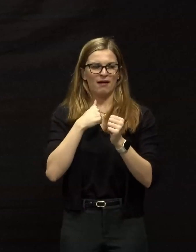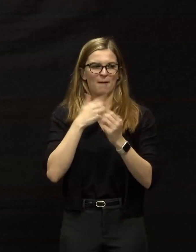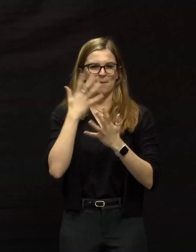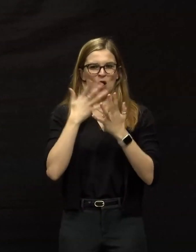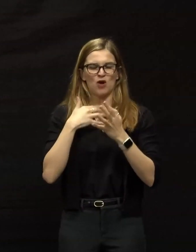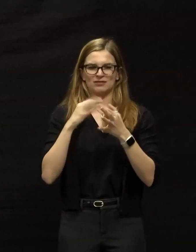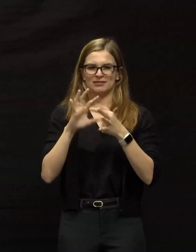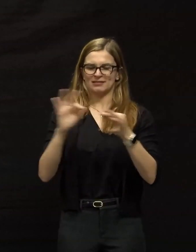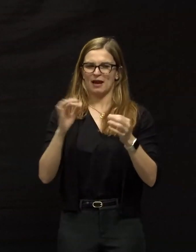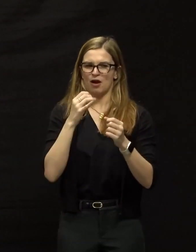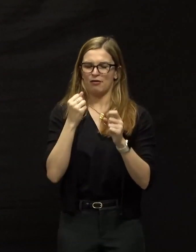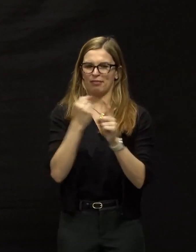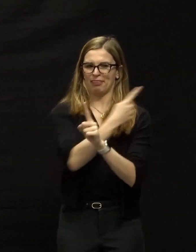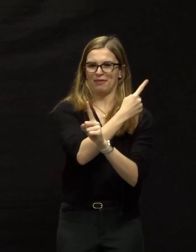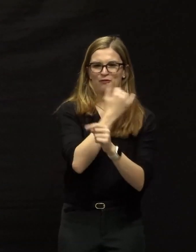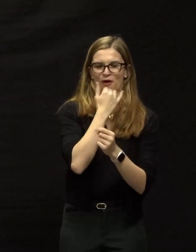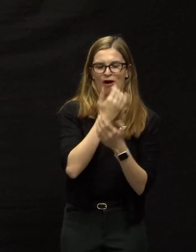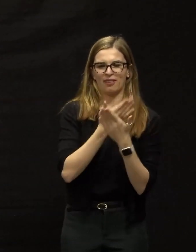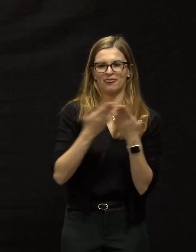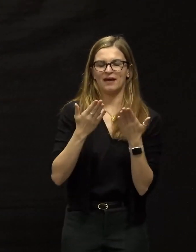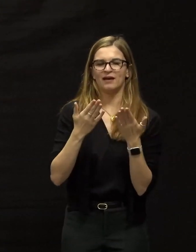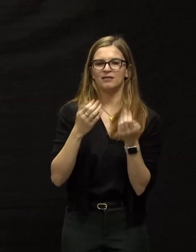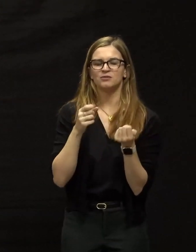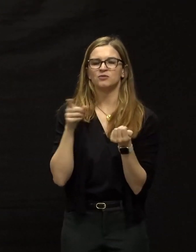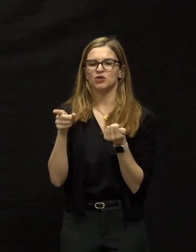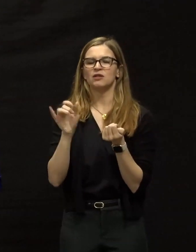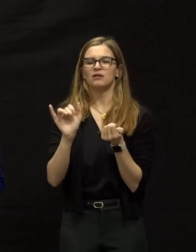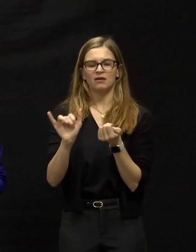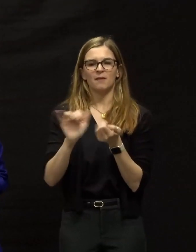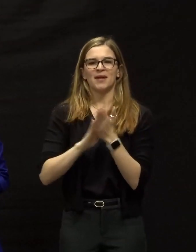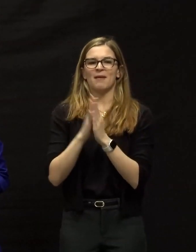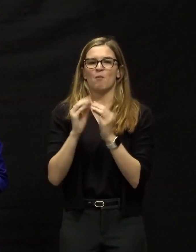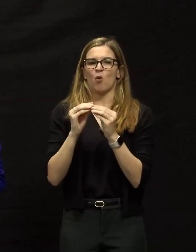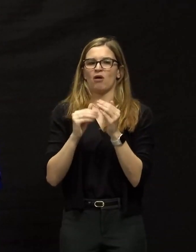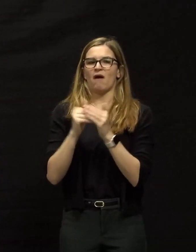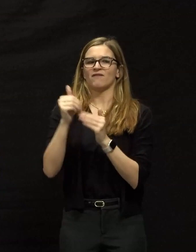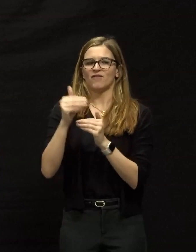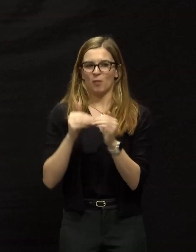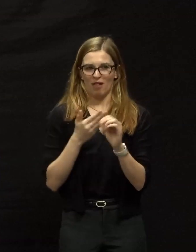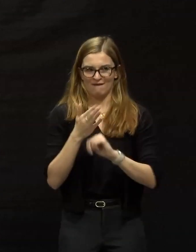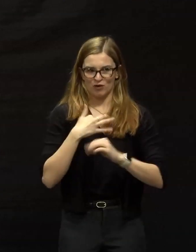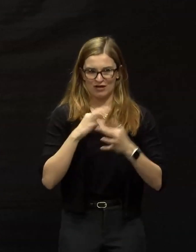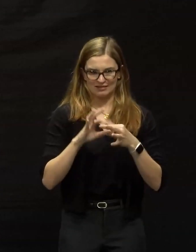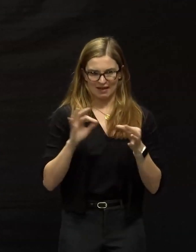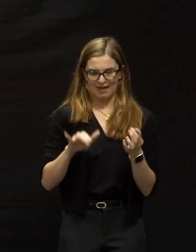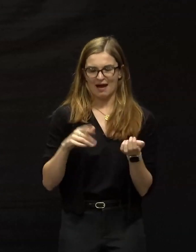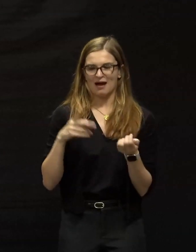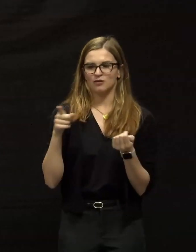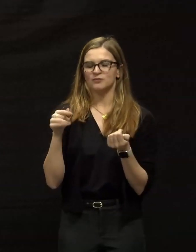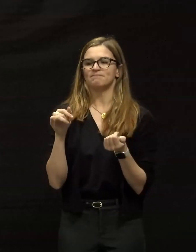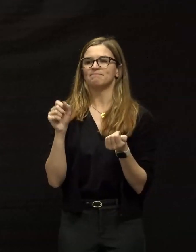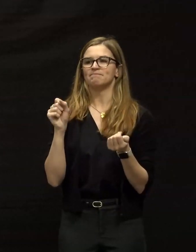I'm worried that I'm going to make an embarrassing statement that's off point." And so the parents became more aware